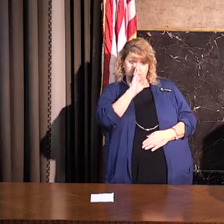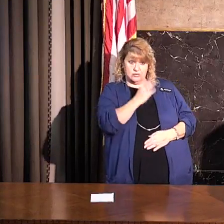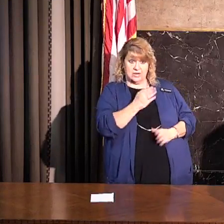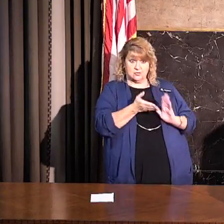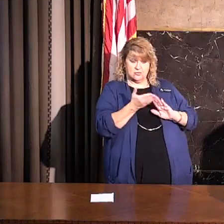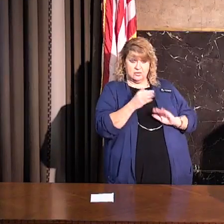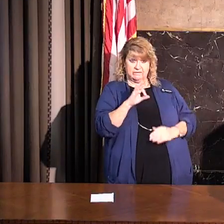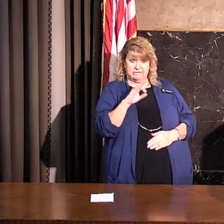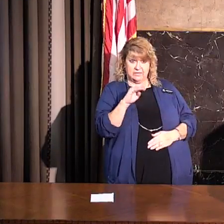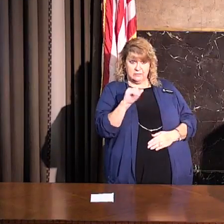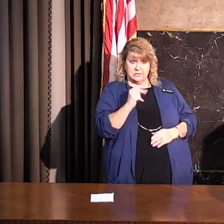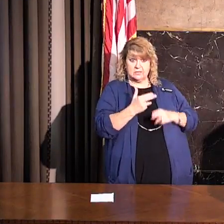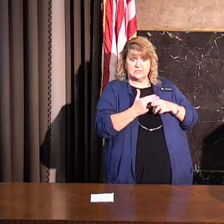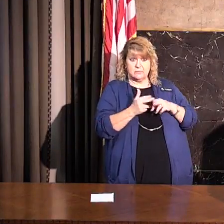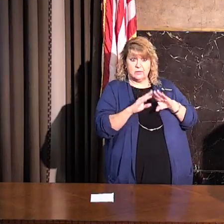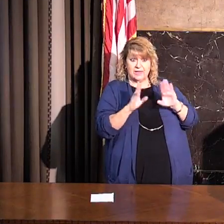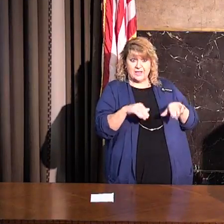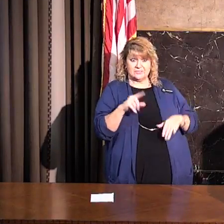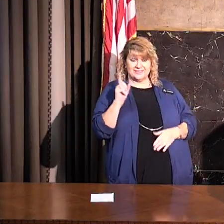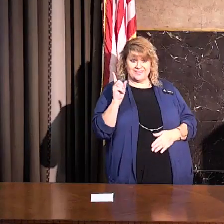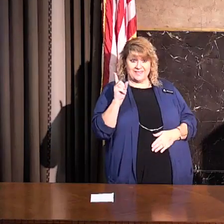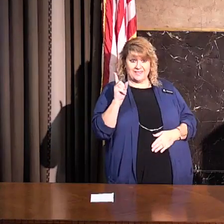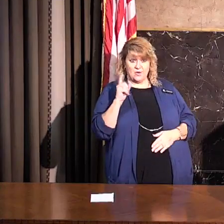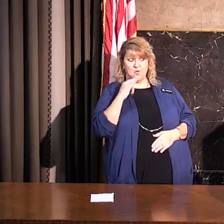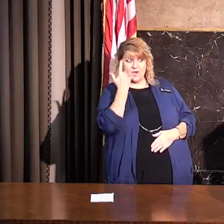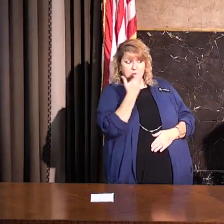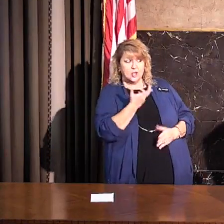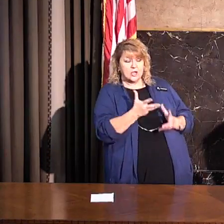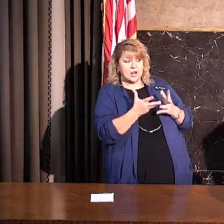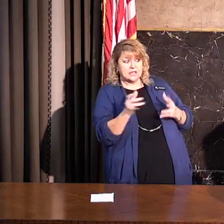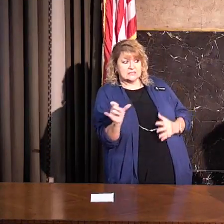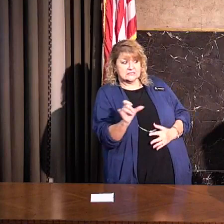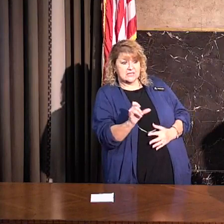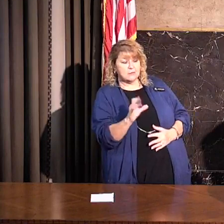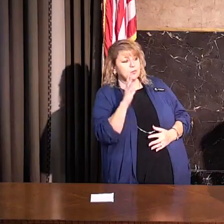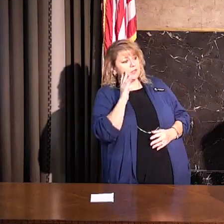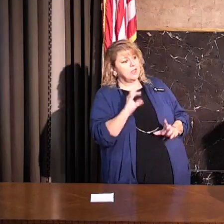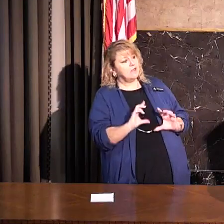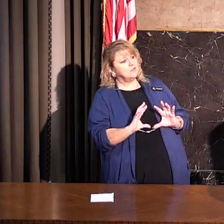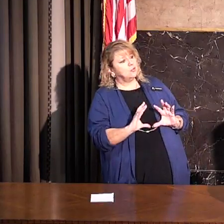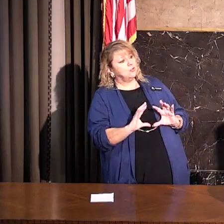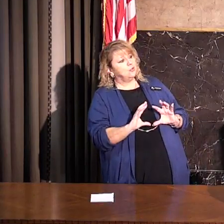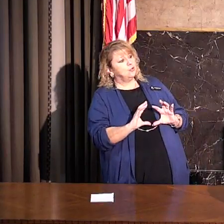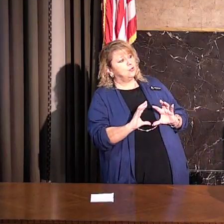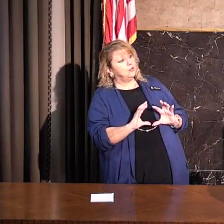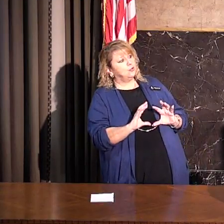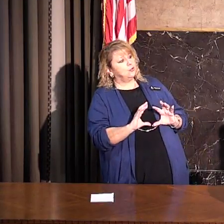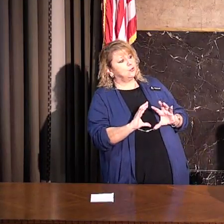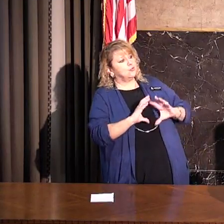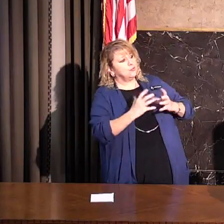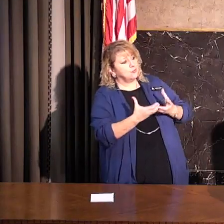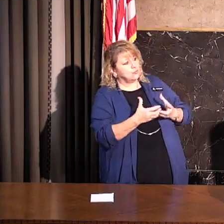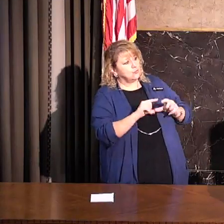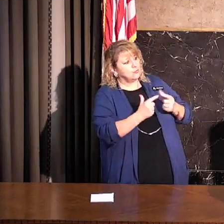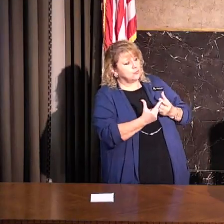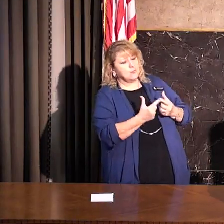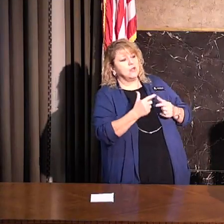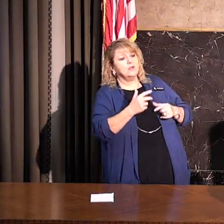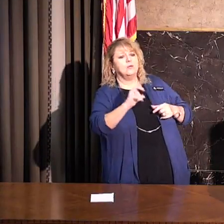Fema uh temporary housing initiative will look very similar and it's going to have